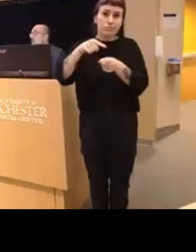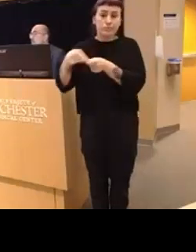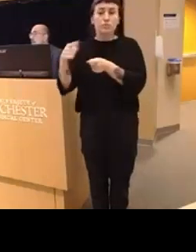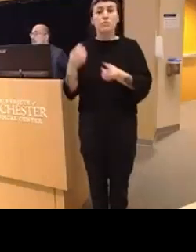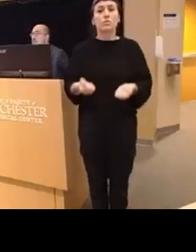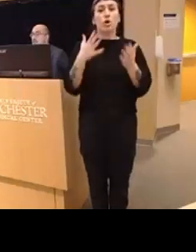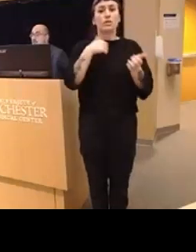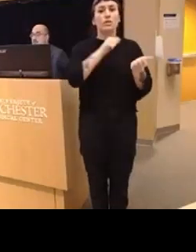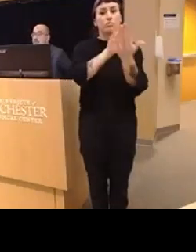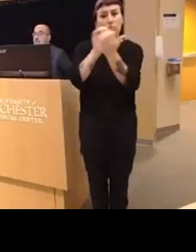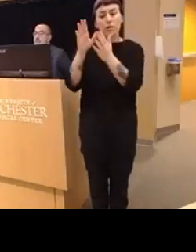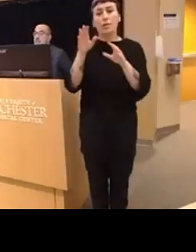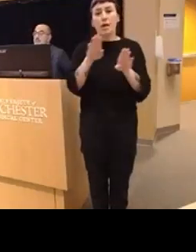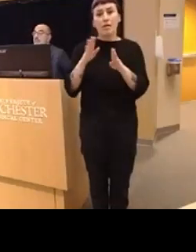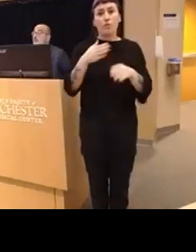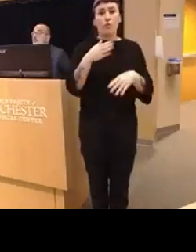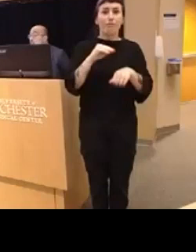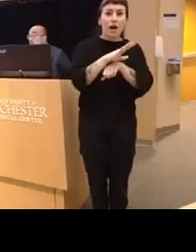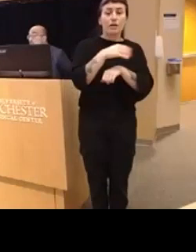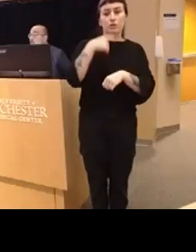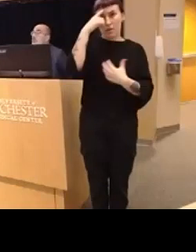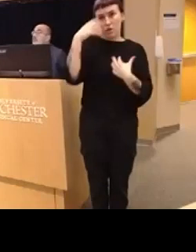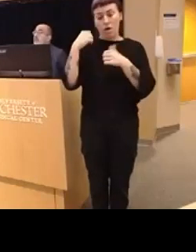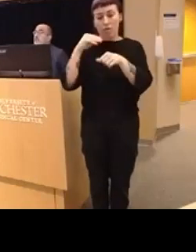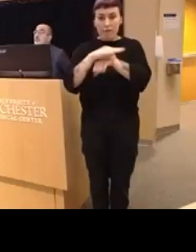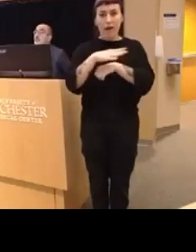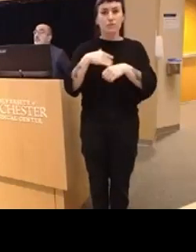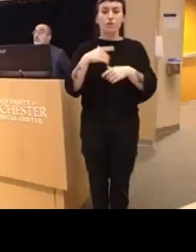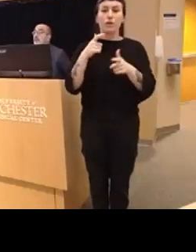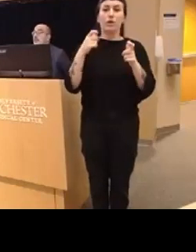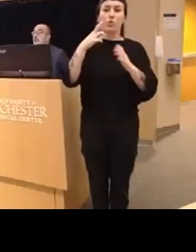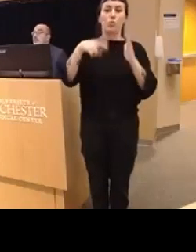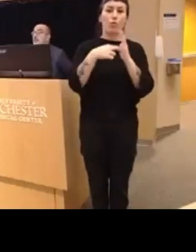behavioral factors mental health factors you know play an even bigger role in pediatric chronic pain